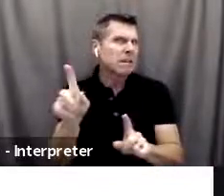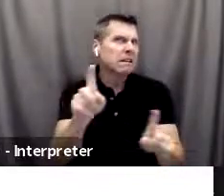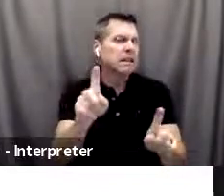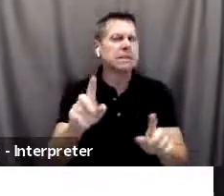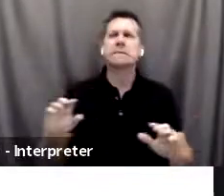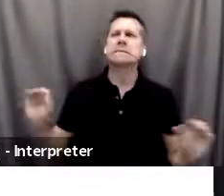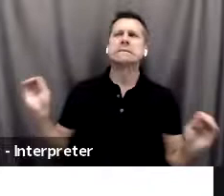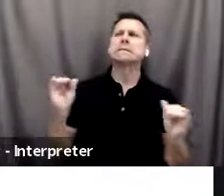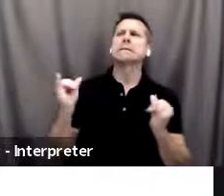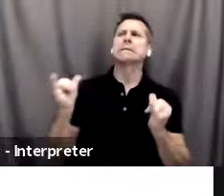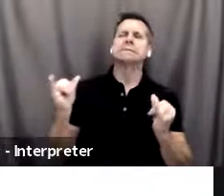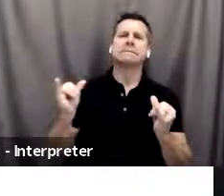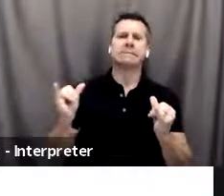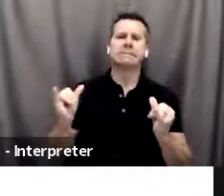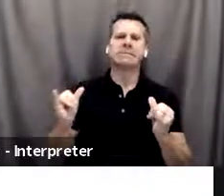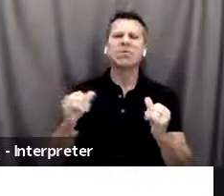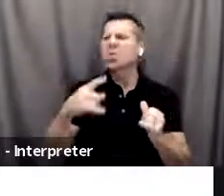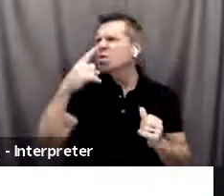will you will you repeat that please? Yes. So